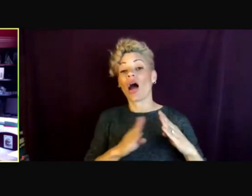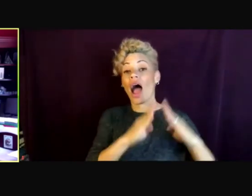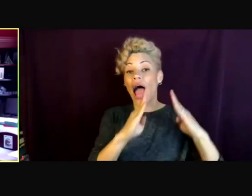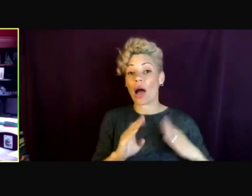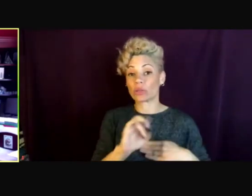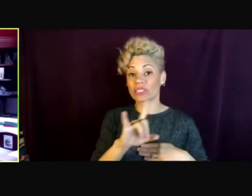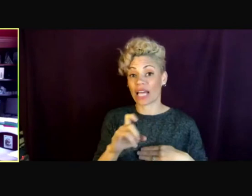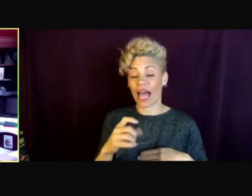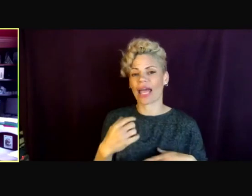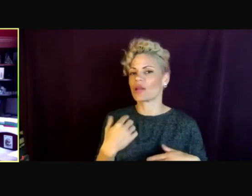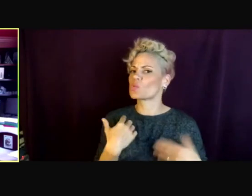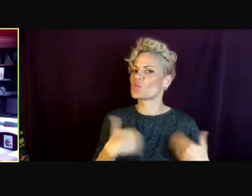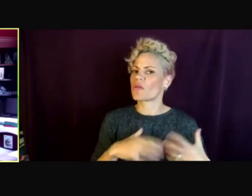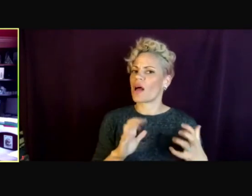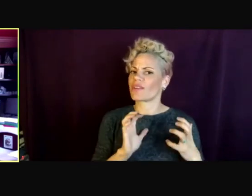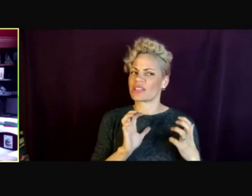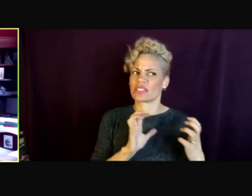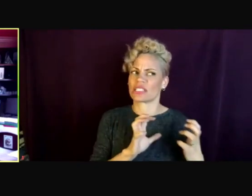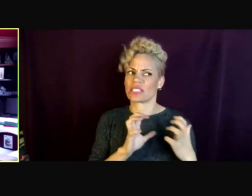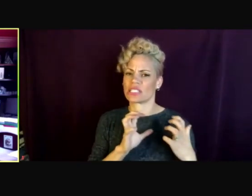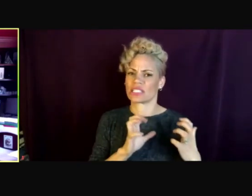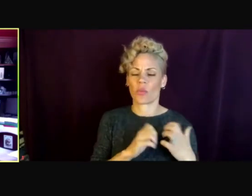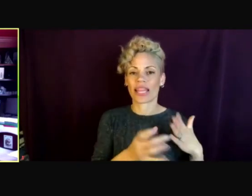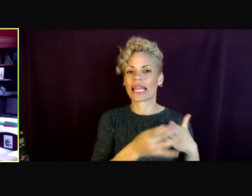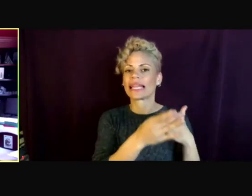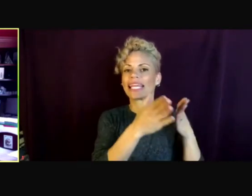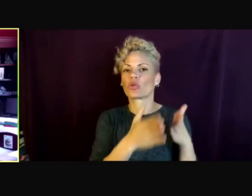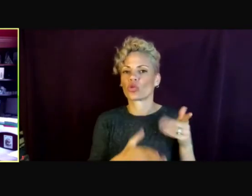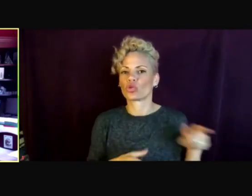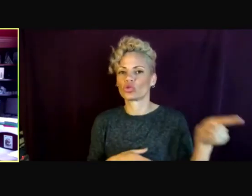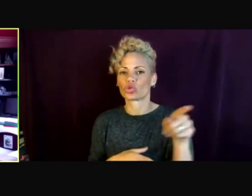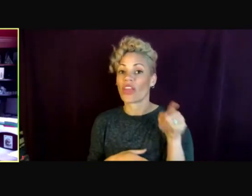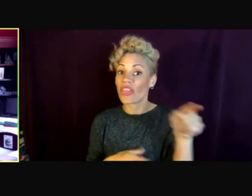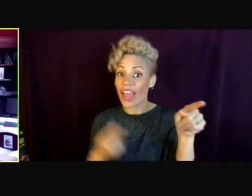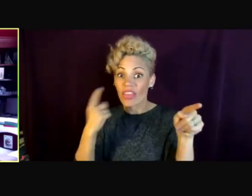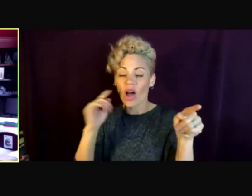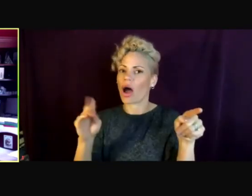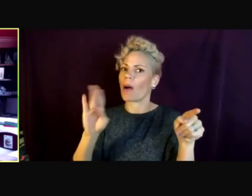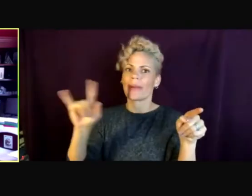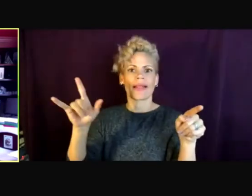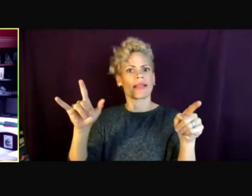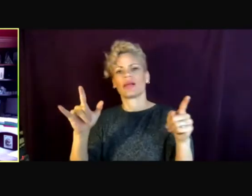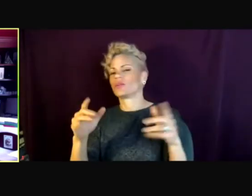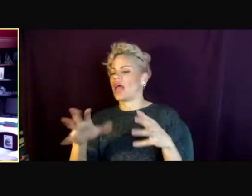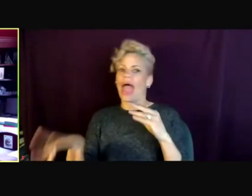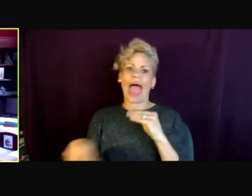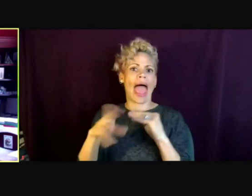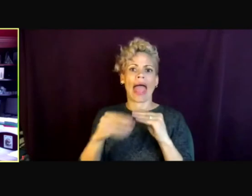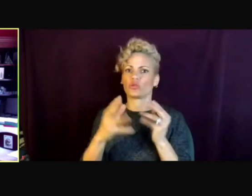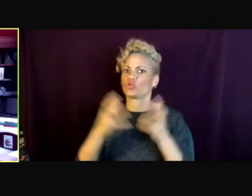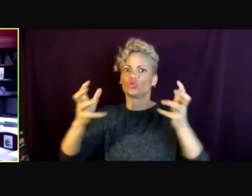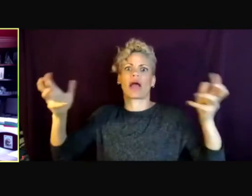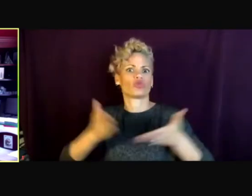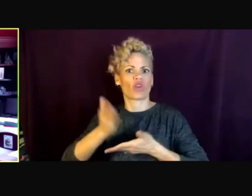by the leadership, because they thought the bill was way too expansive. The Senate side, it moved a lot easier.